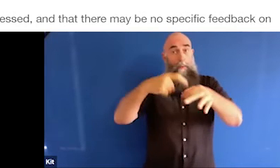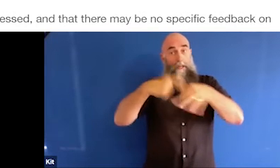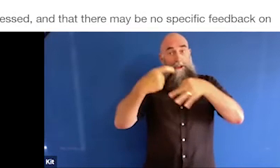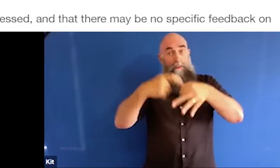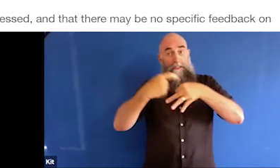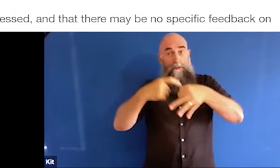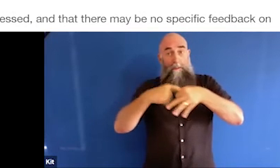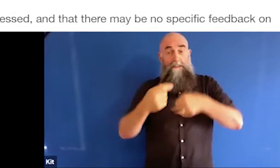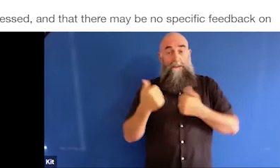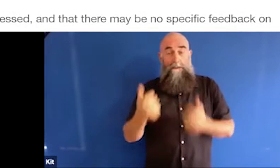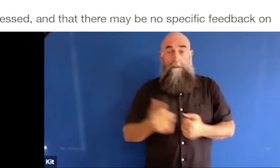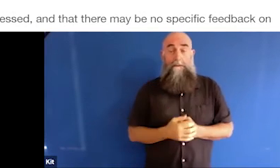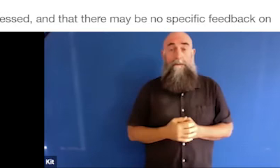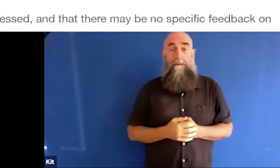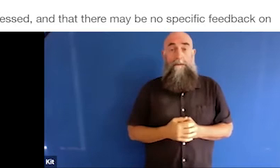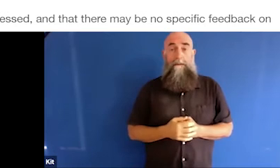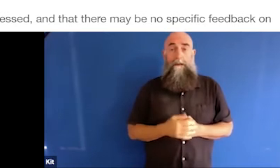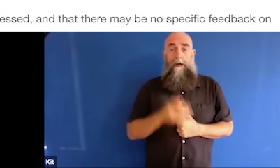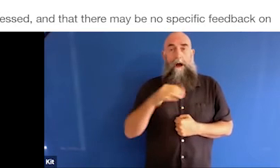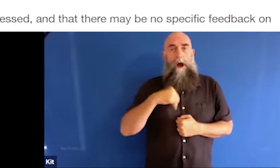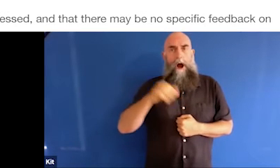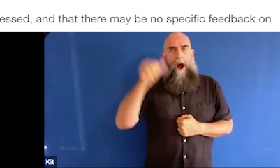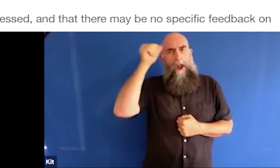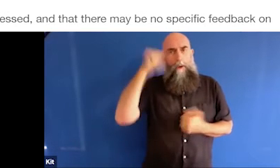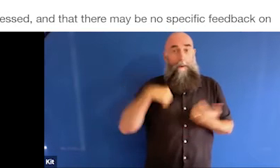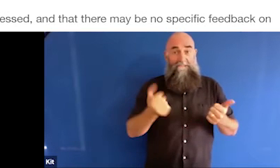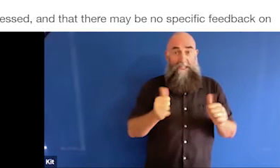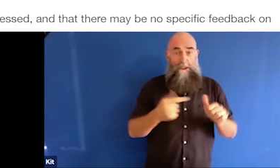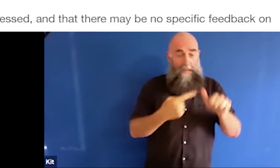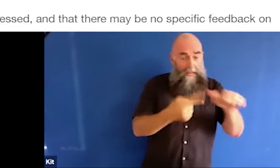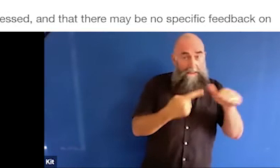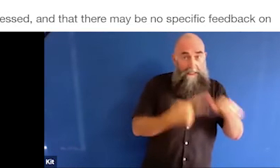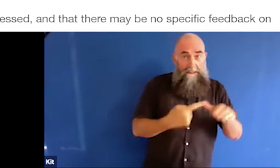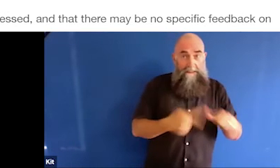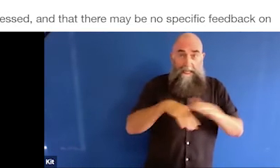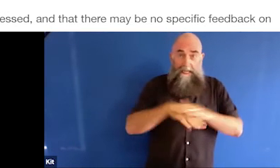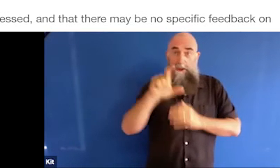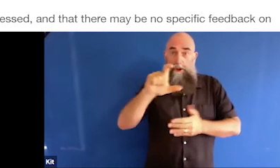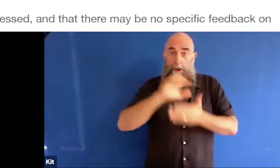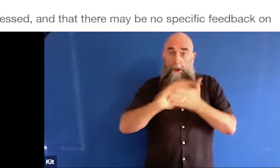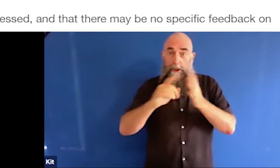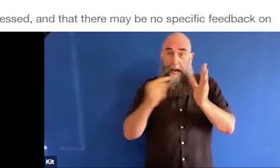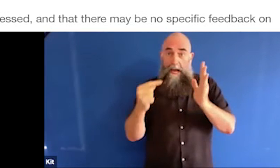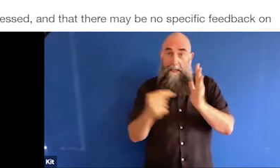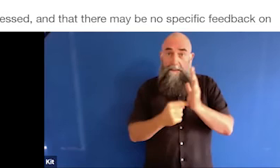I know the I think we've answered the ones that are in there in the chat, so if we can...